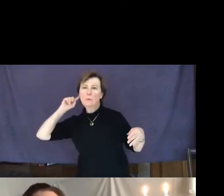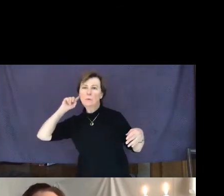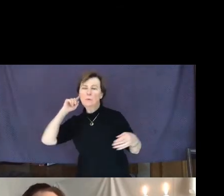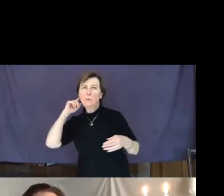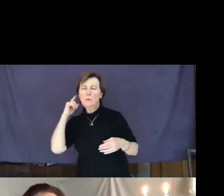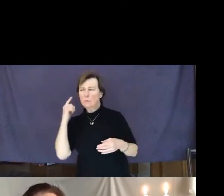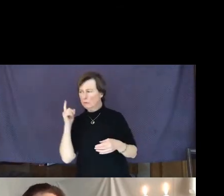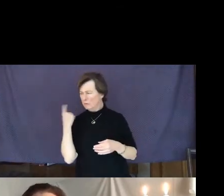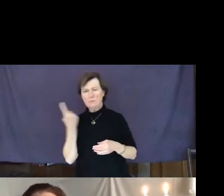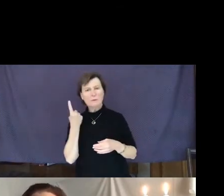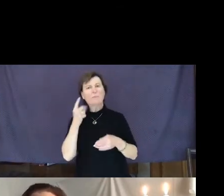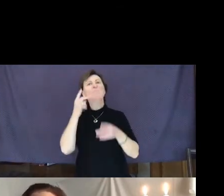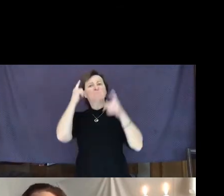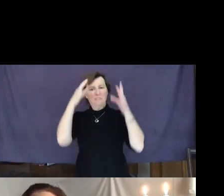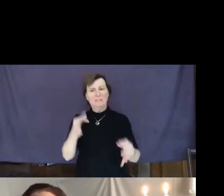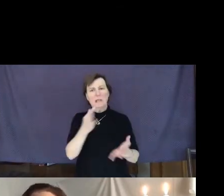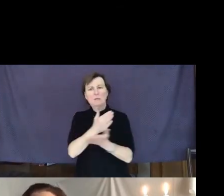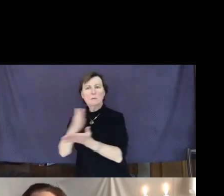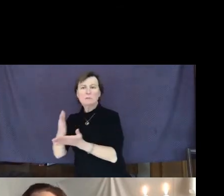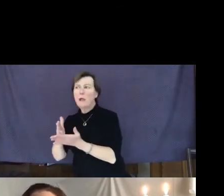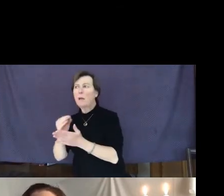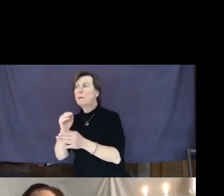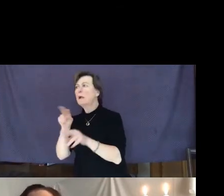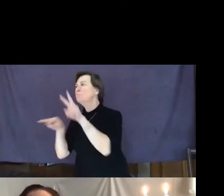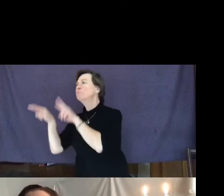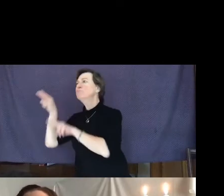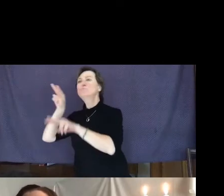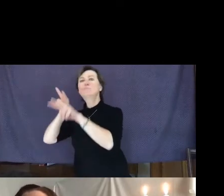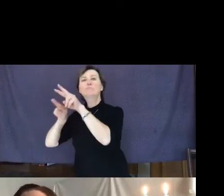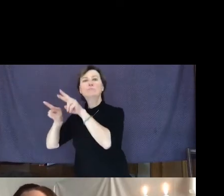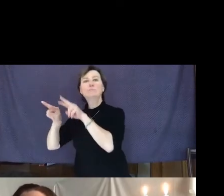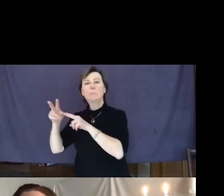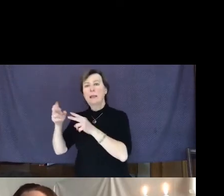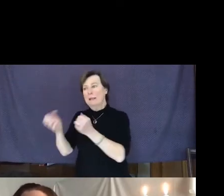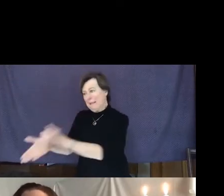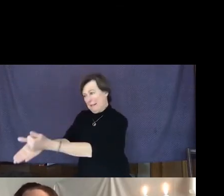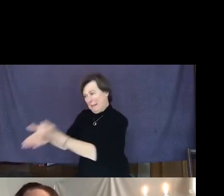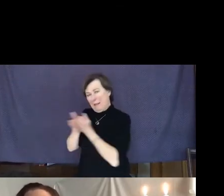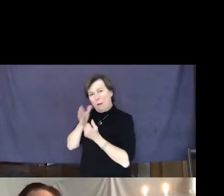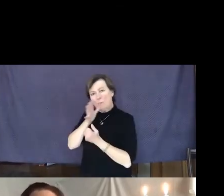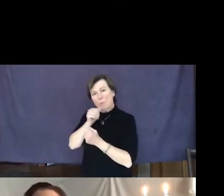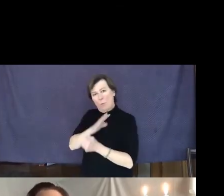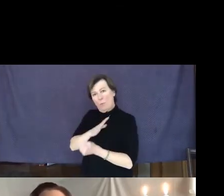sound. He got her out of the car and to the hospital for medical